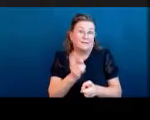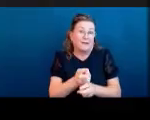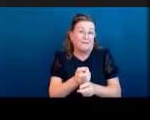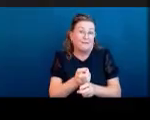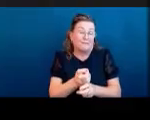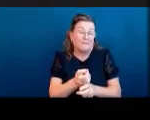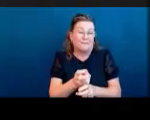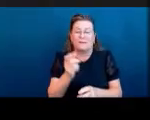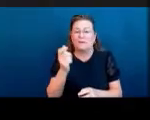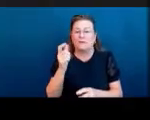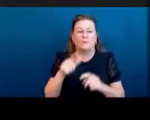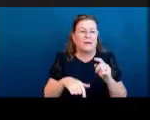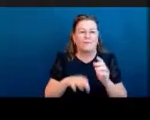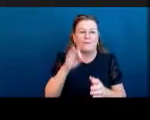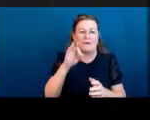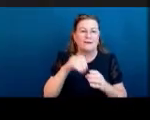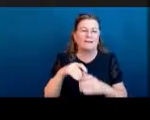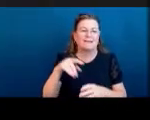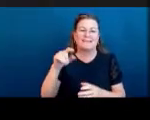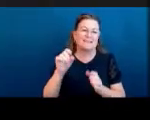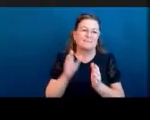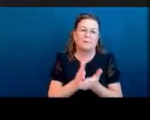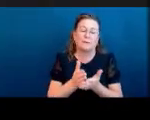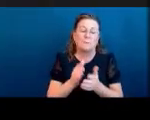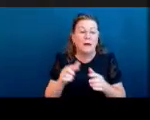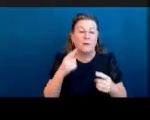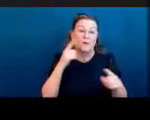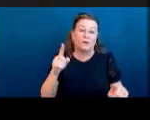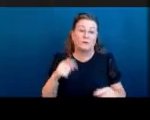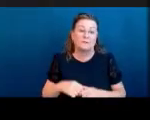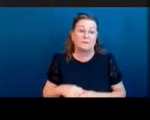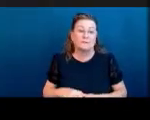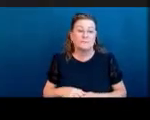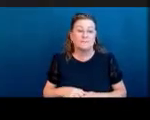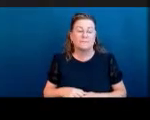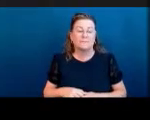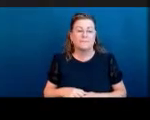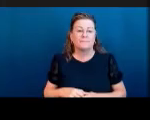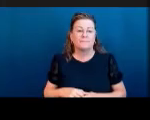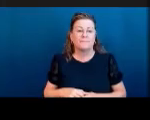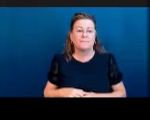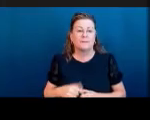read in the textbook, but it works. And we know a lot of the